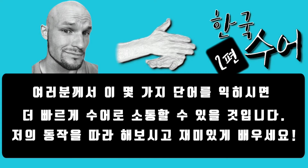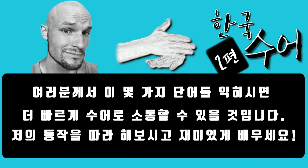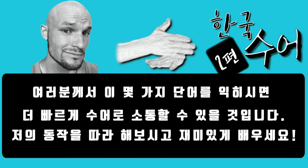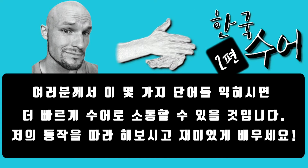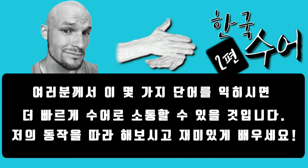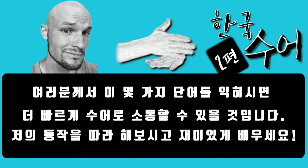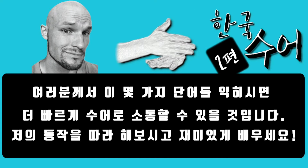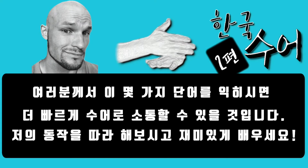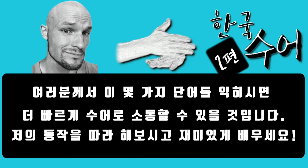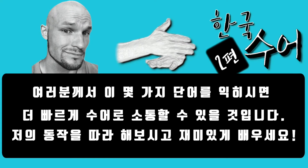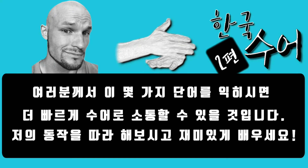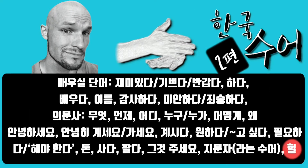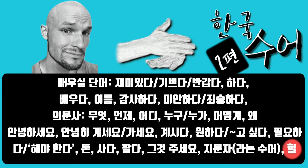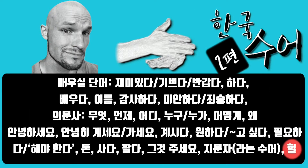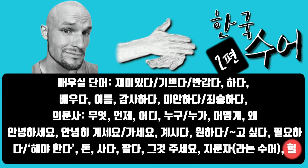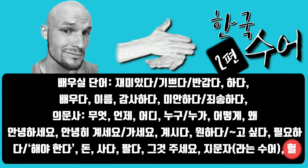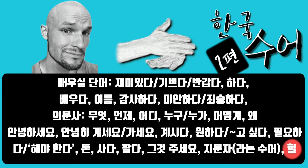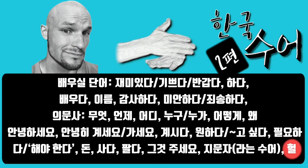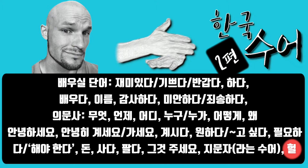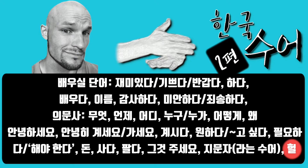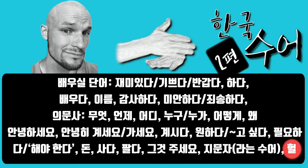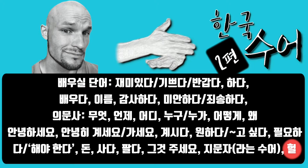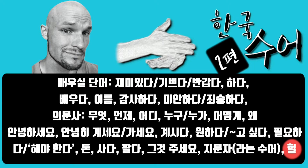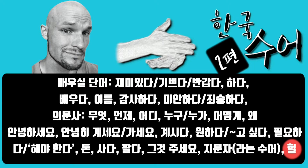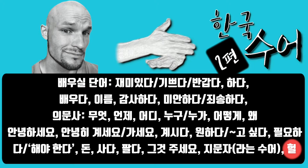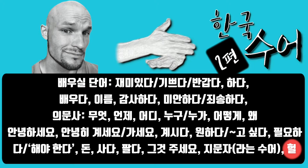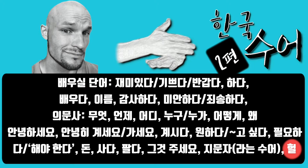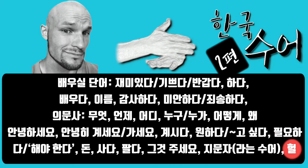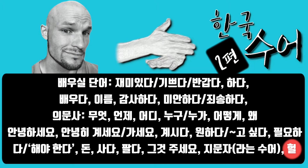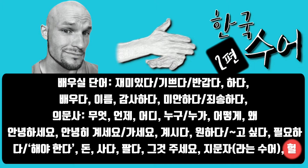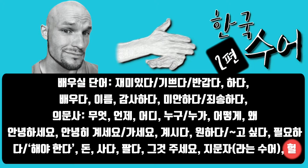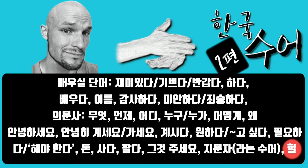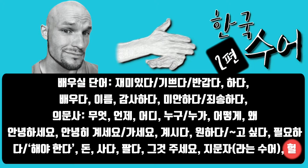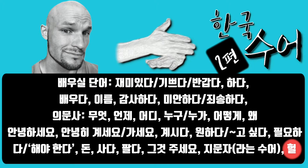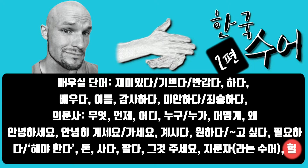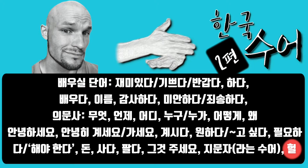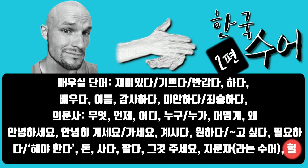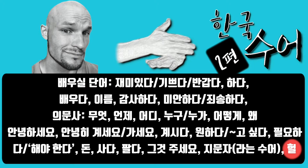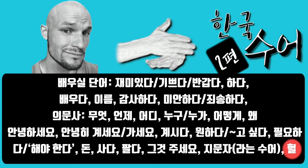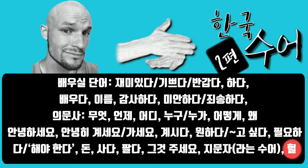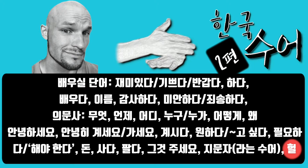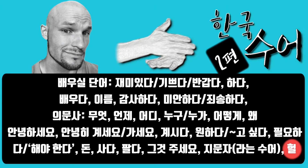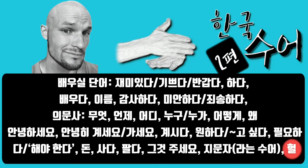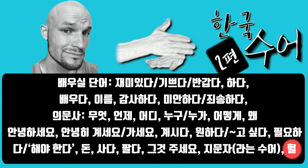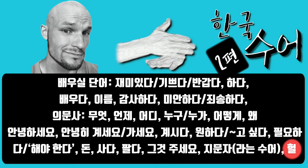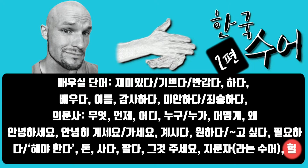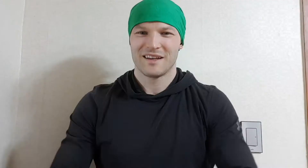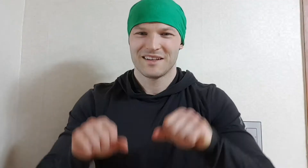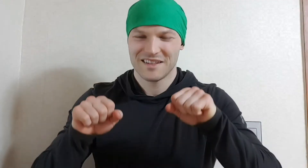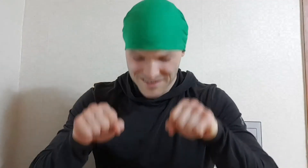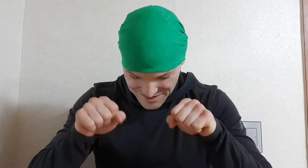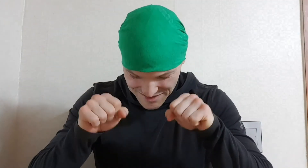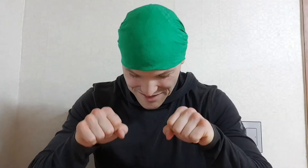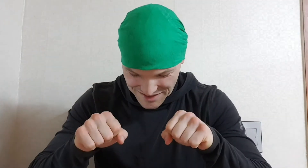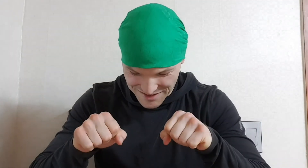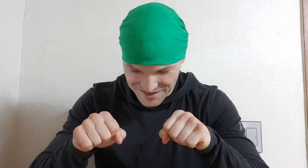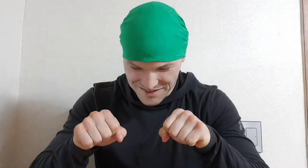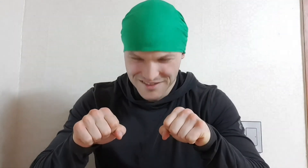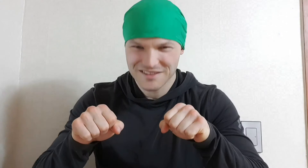Please copy my movements and let’s have fun learning together! Words you’ll learn: fun/joyful/glad, to do, learn, name, thank you, sorry, what, when, where, who, how, why hello, goodbye, be somewhere/stay, want, have to, money, buy, sell, give me that, fingerspelling, OMG! (헐!) Hello!